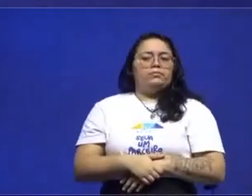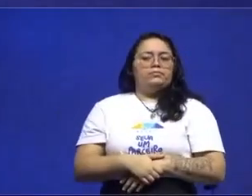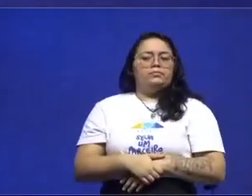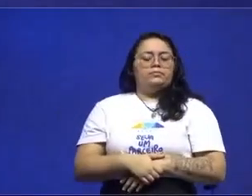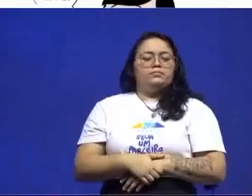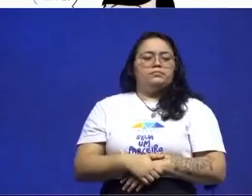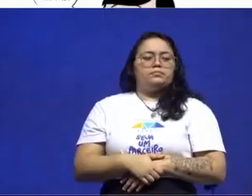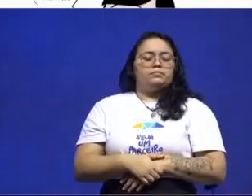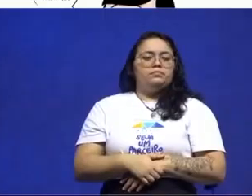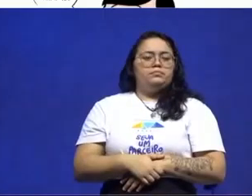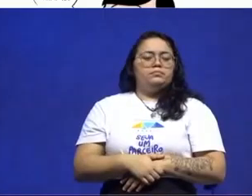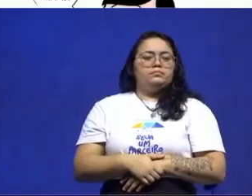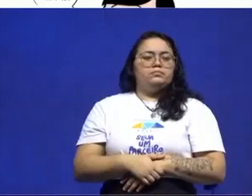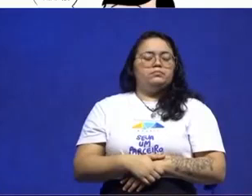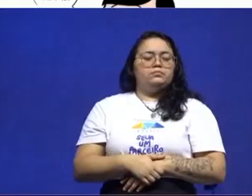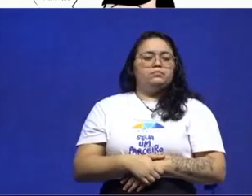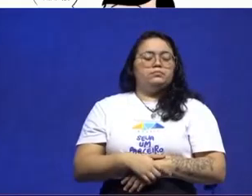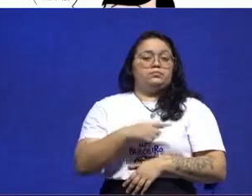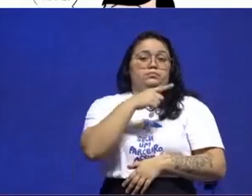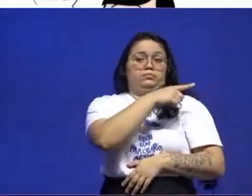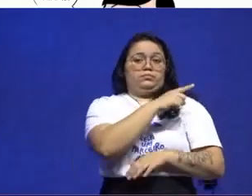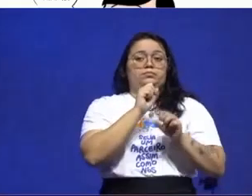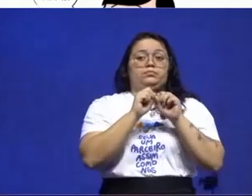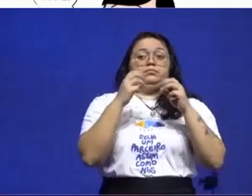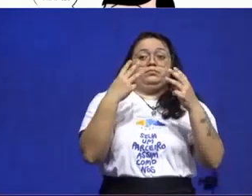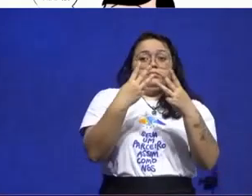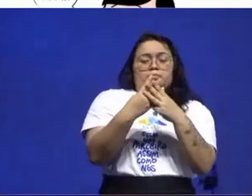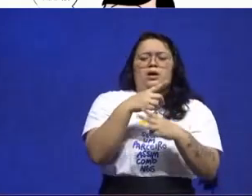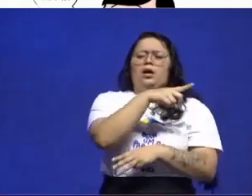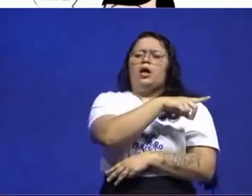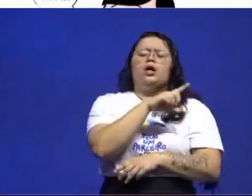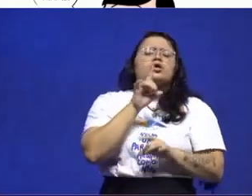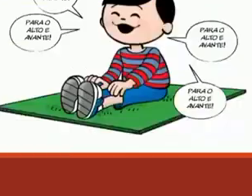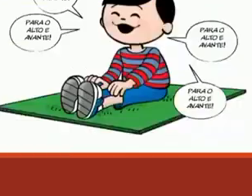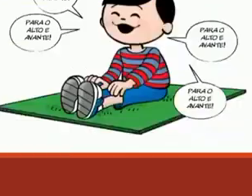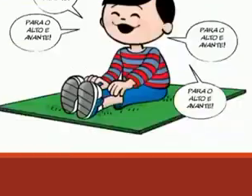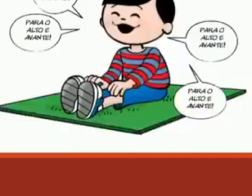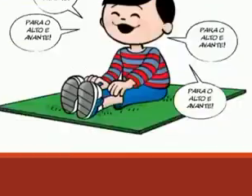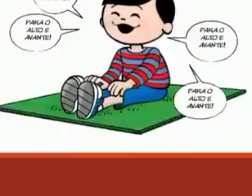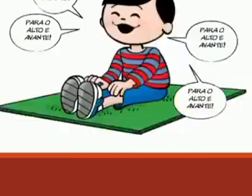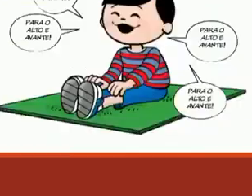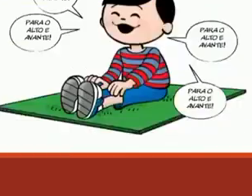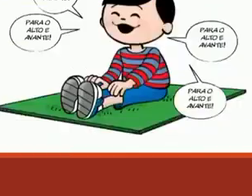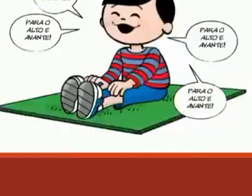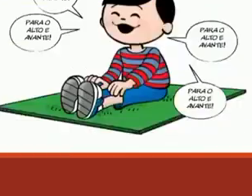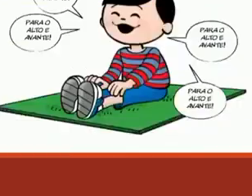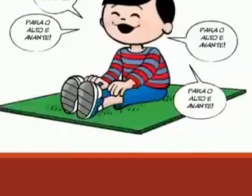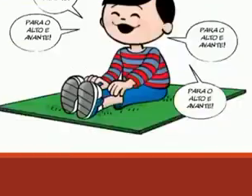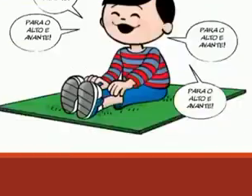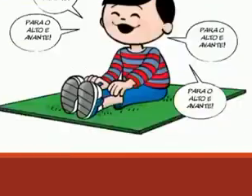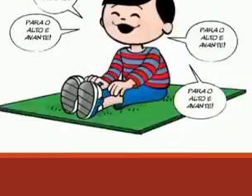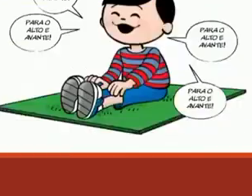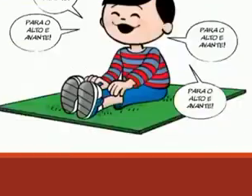I put this slide that is just illustrative to put into practice some very common signs here